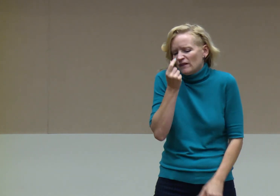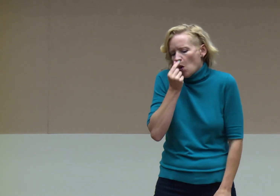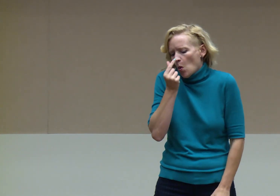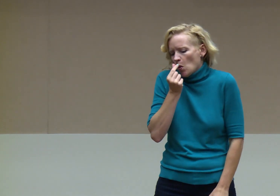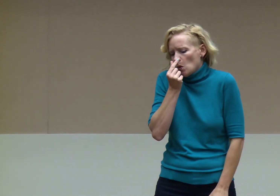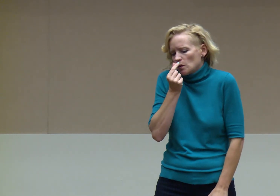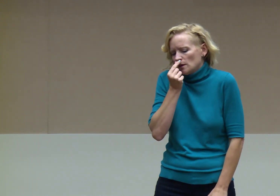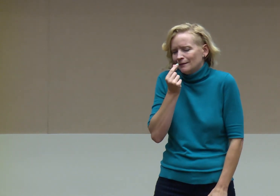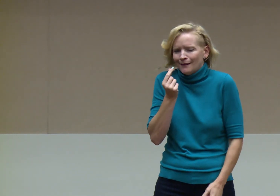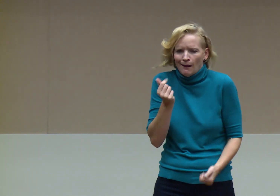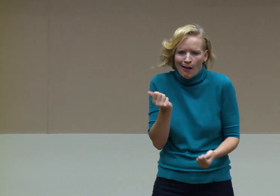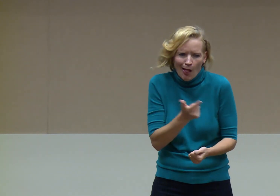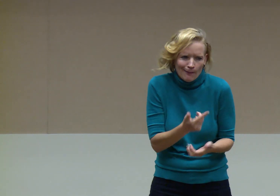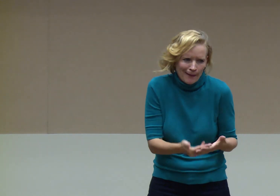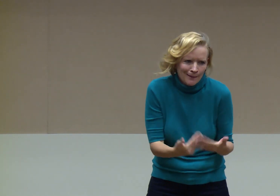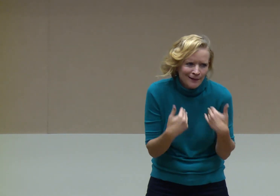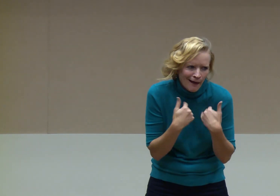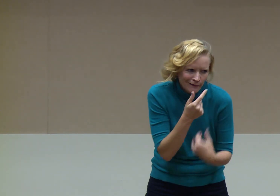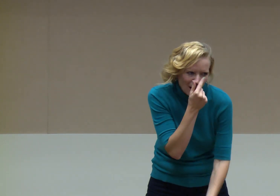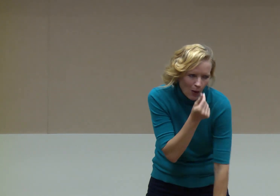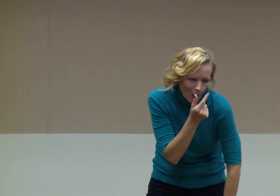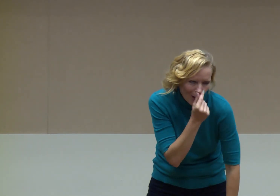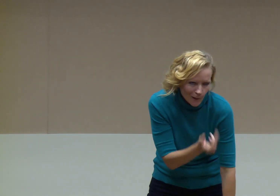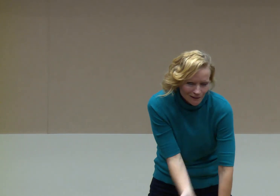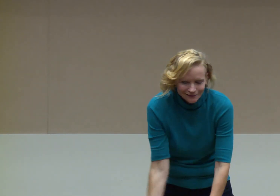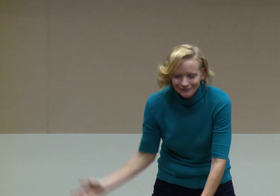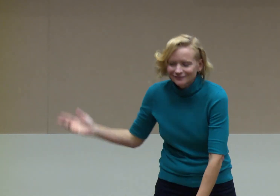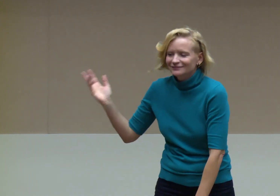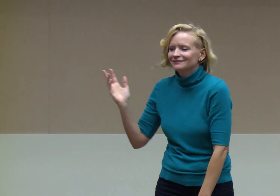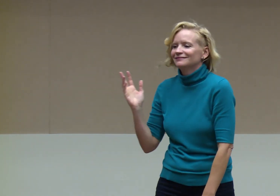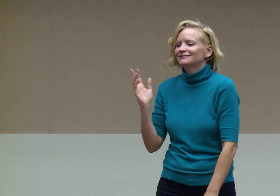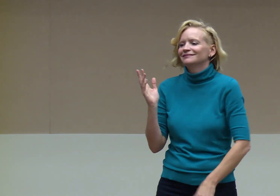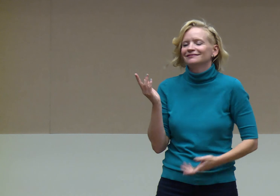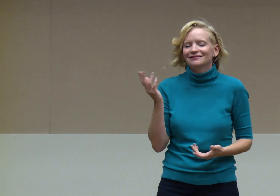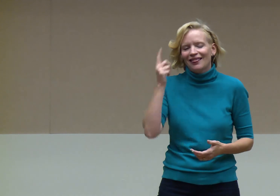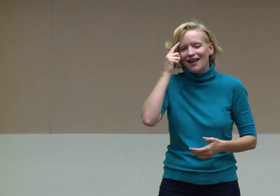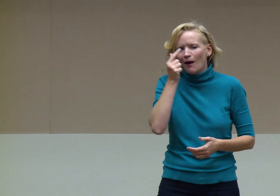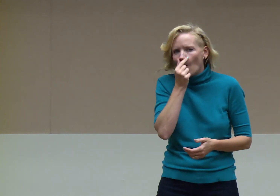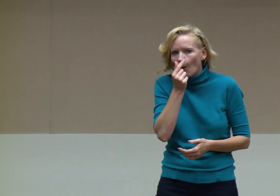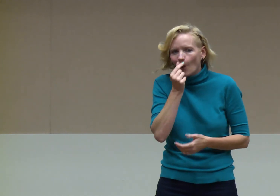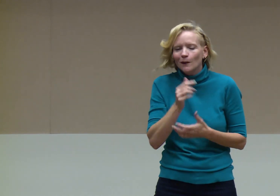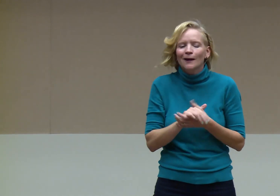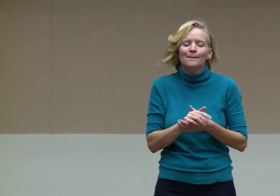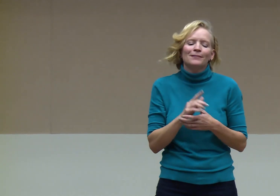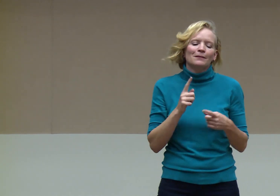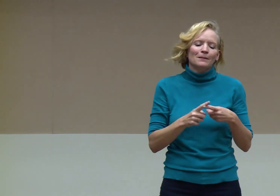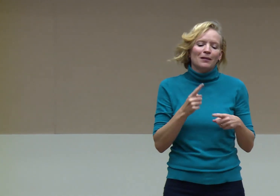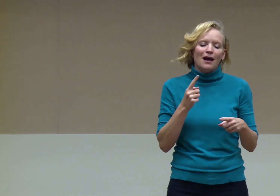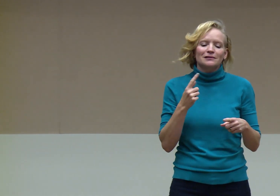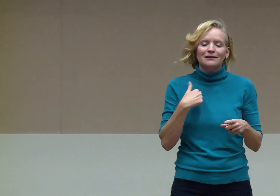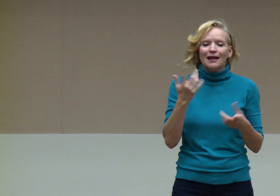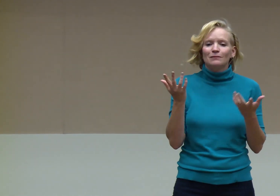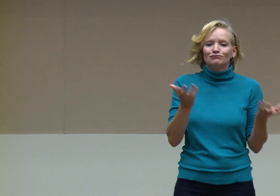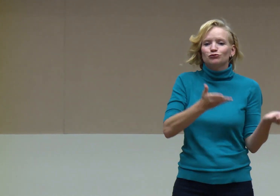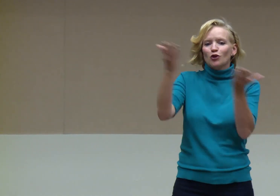I had a little bit of a cold, all babies have colds. They thought maybe it was a cold.